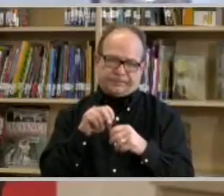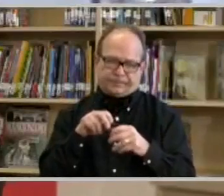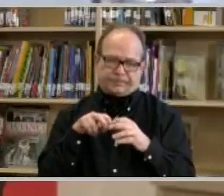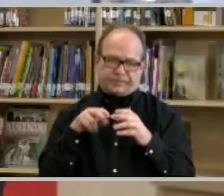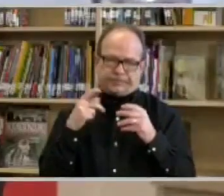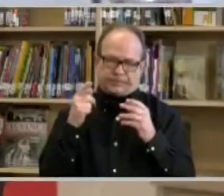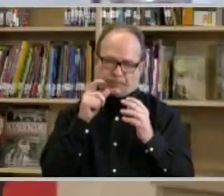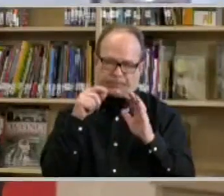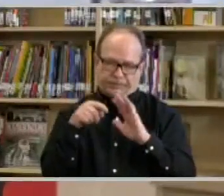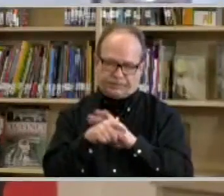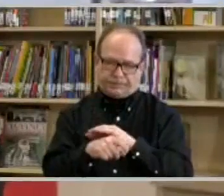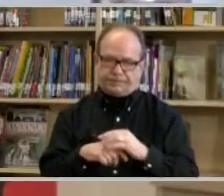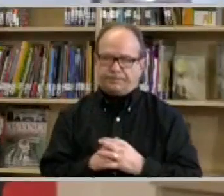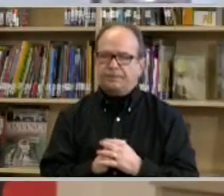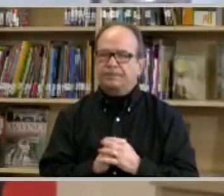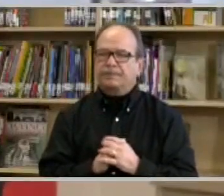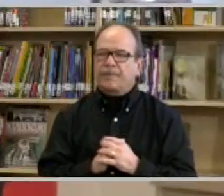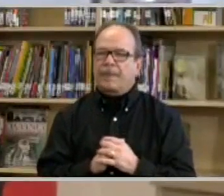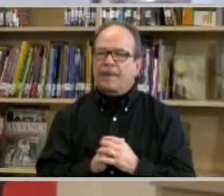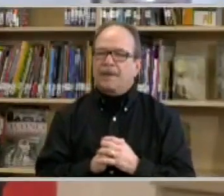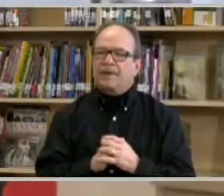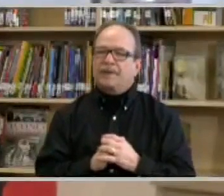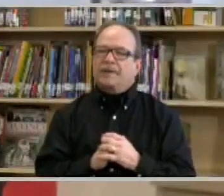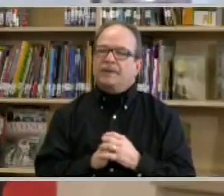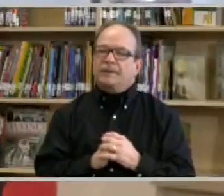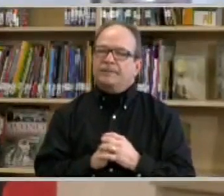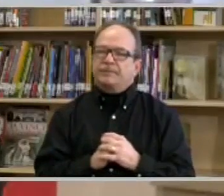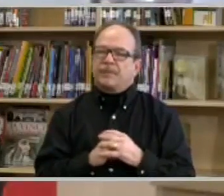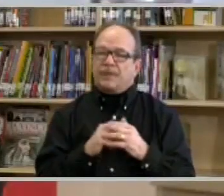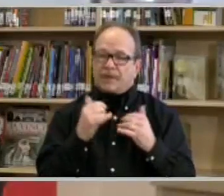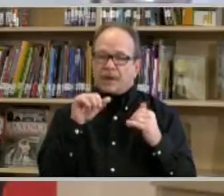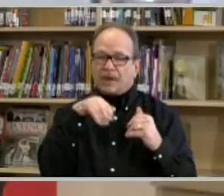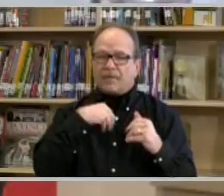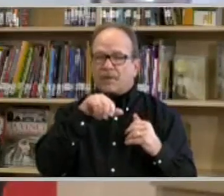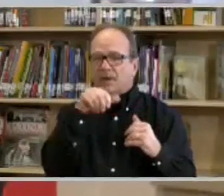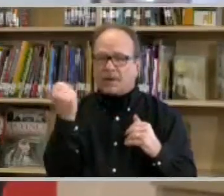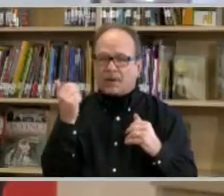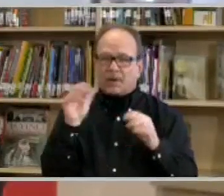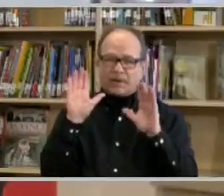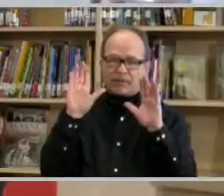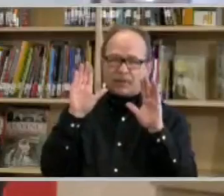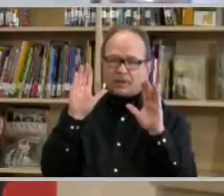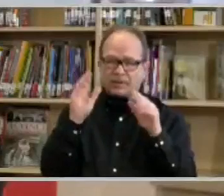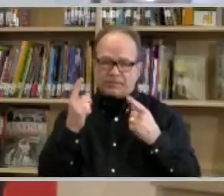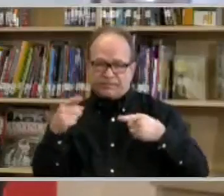WITH US THERE. SO I WANTED TO TURN TO ANOTHER SET OF QUESTIONS ABOUT THE